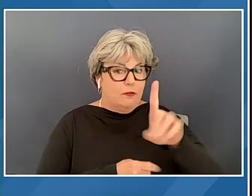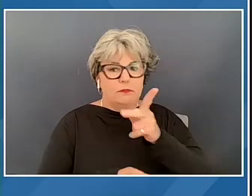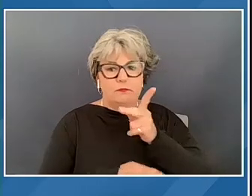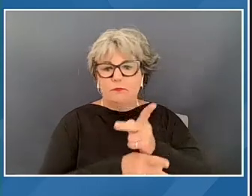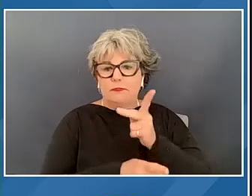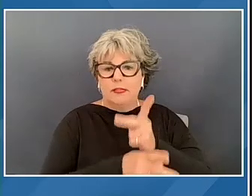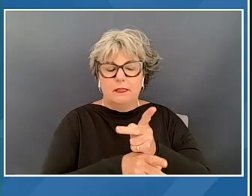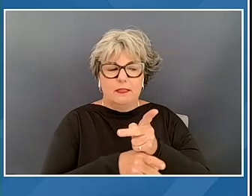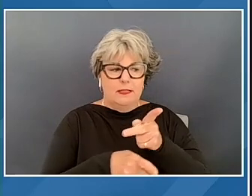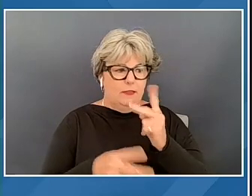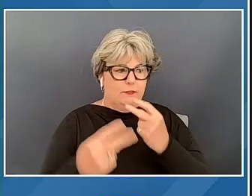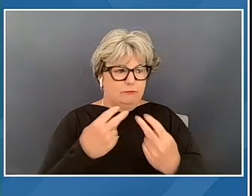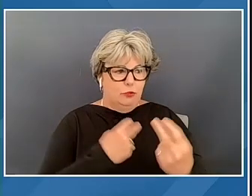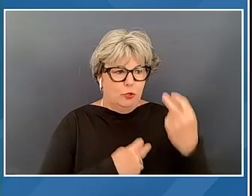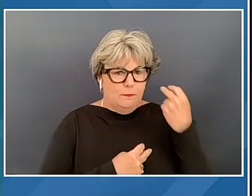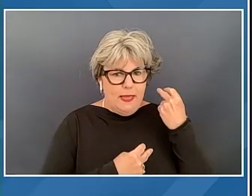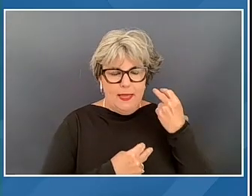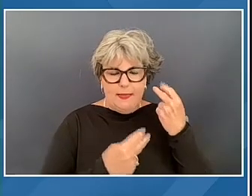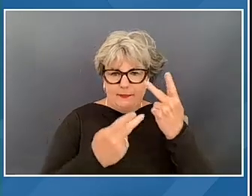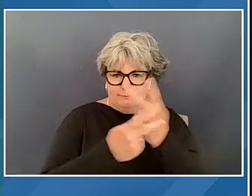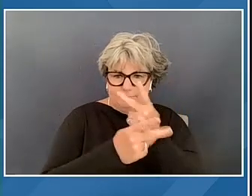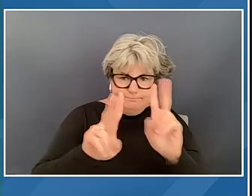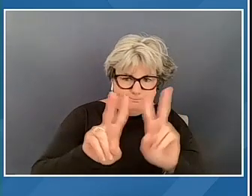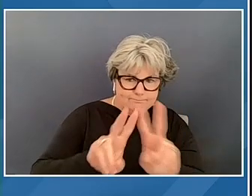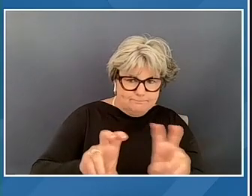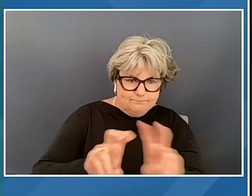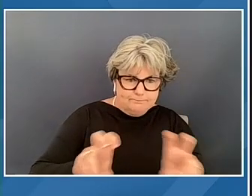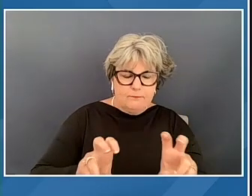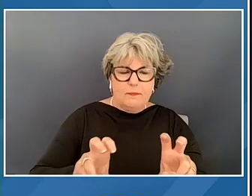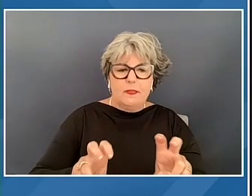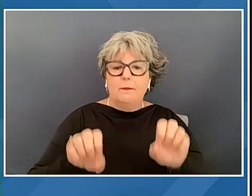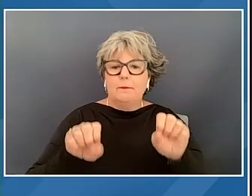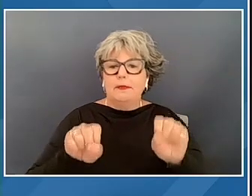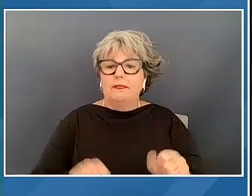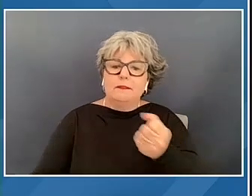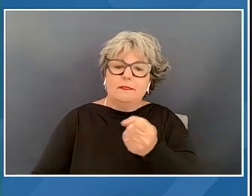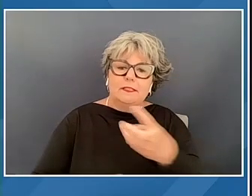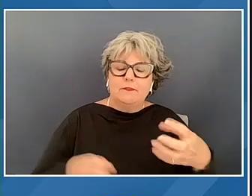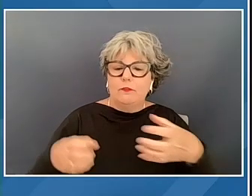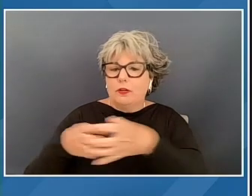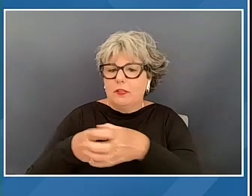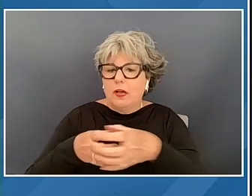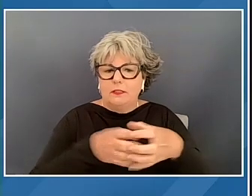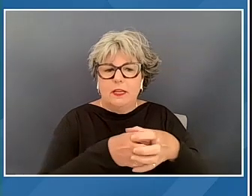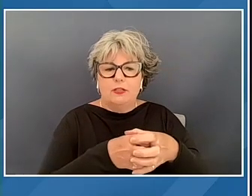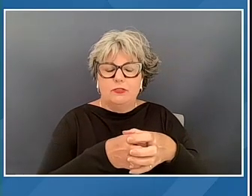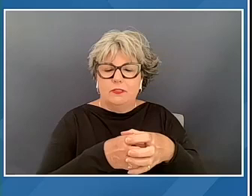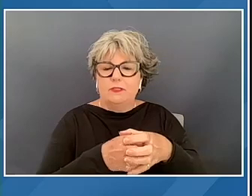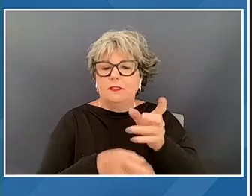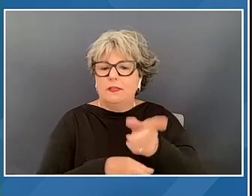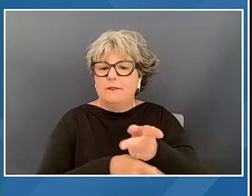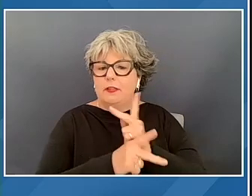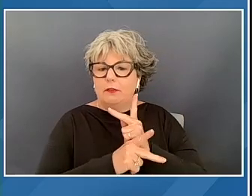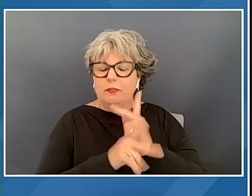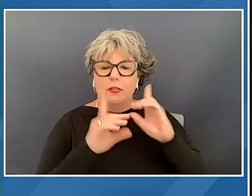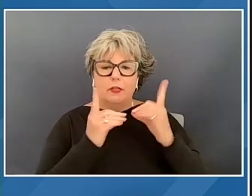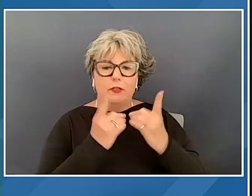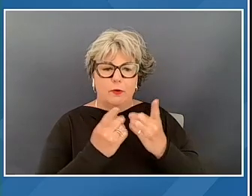back and unwind, you know, potentially multiple consolidations or something that would allow the Department to really tease out principal and interest, I would just